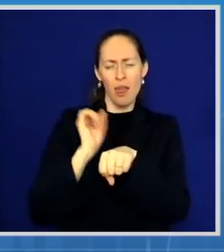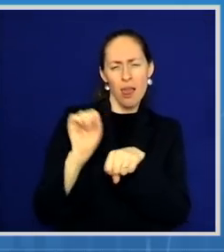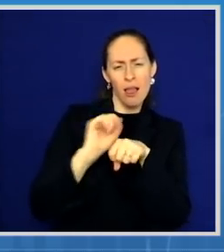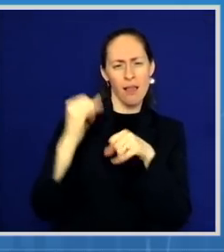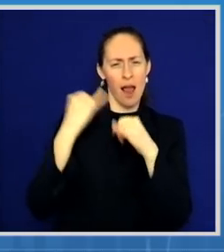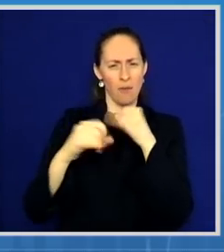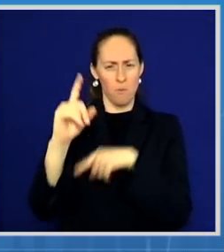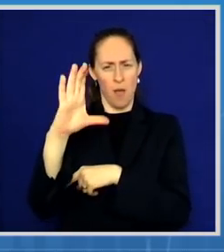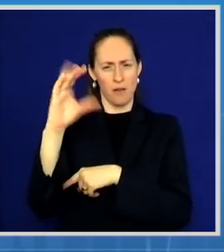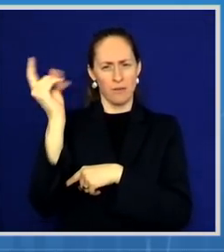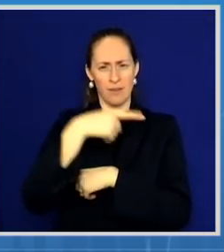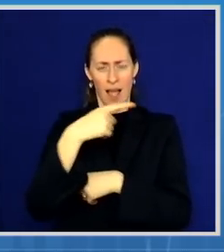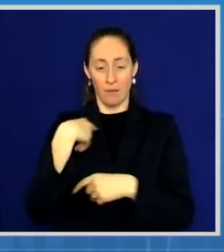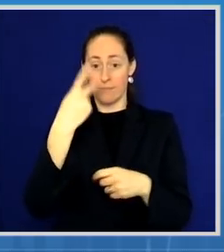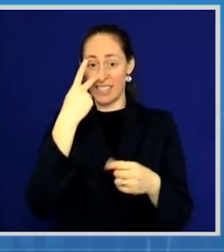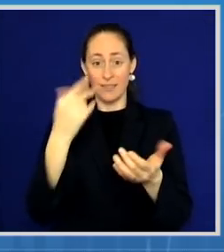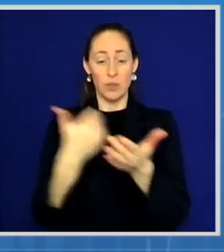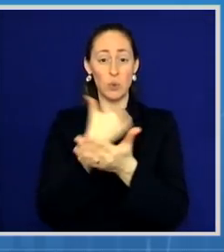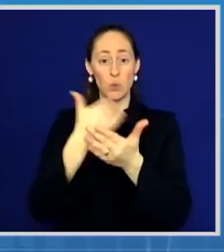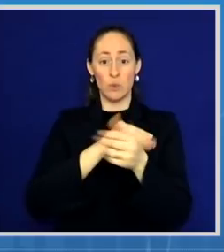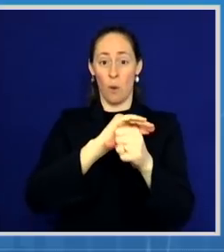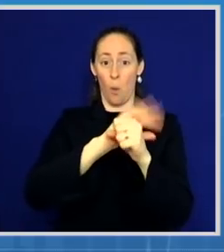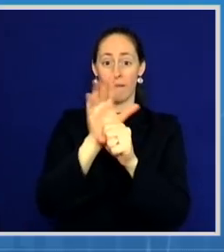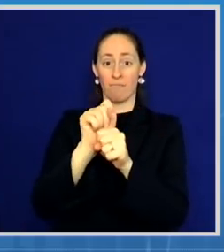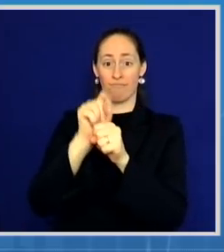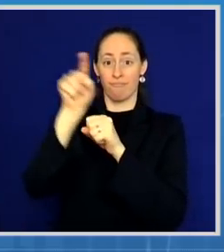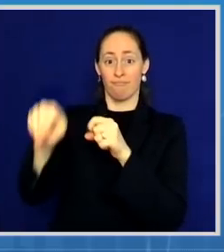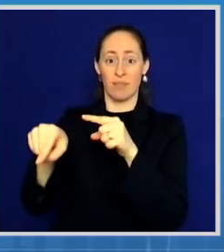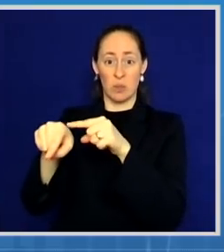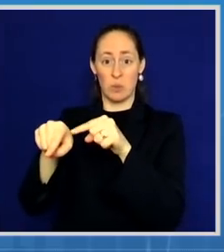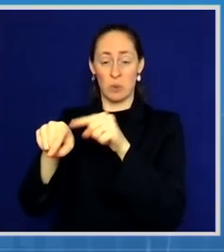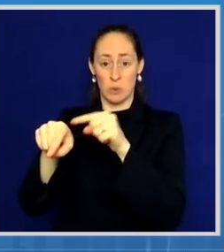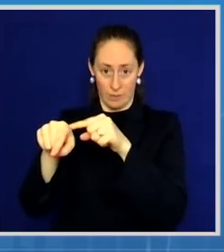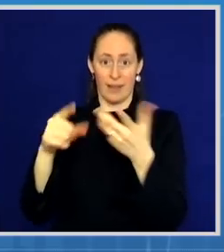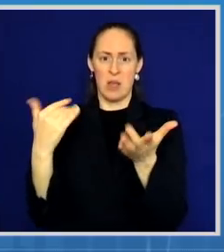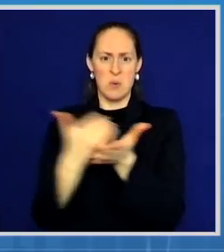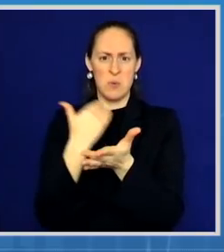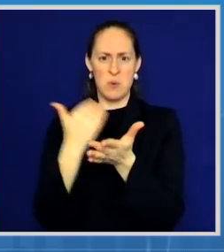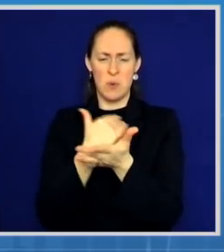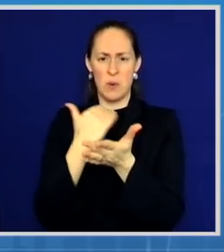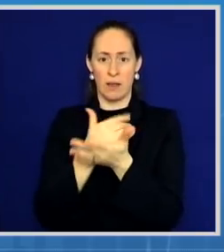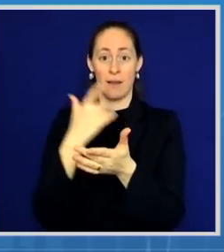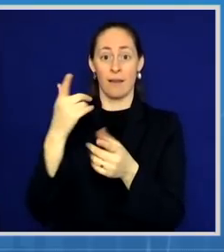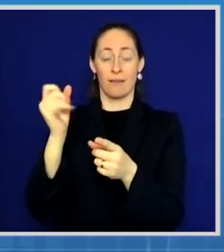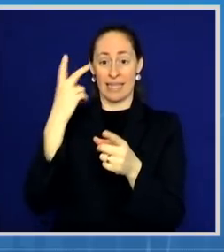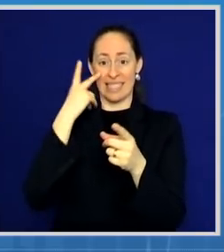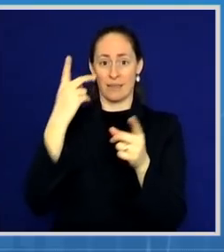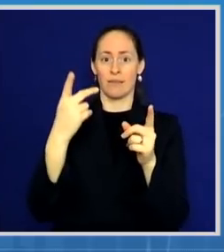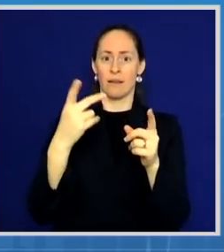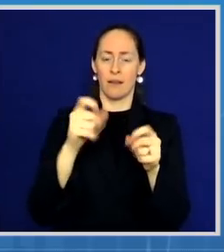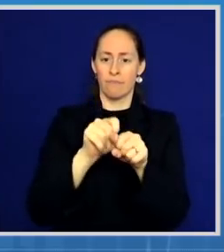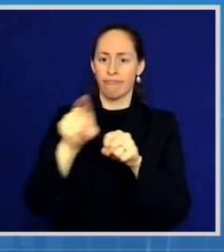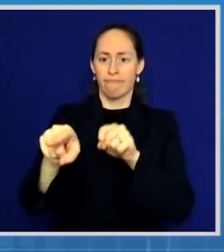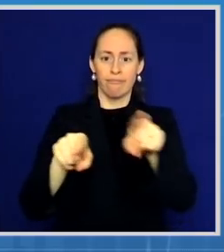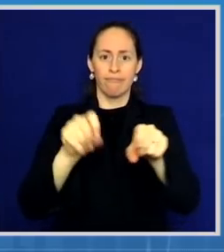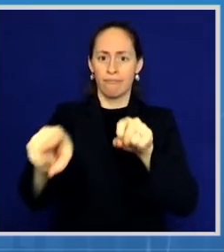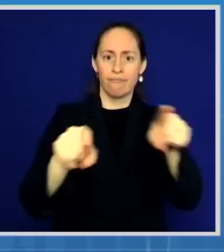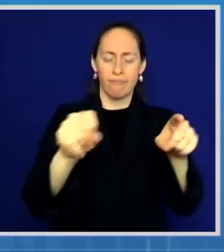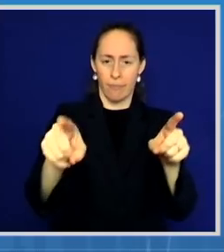As we know, the more virus and viral replication, the virus has more chances to mutate, and this means additional opportunities